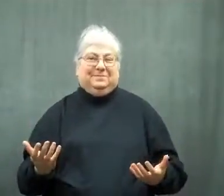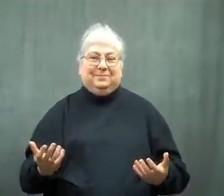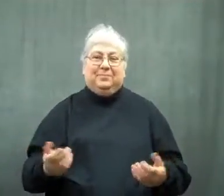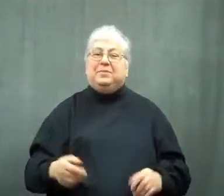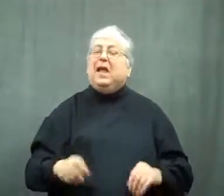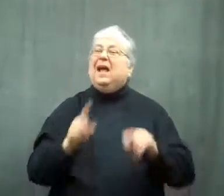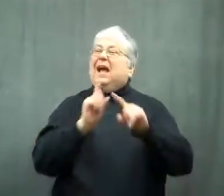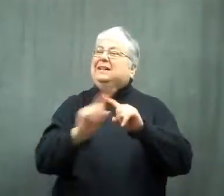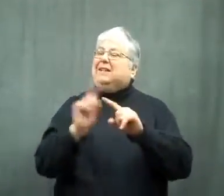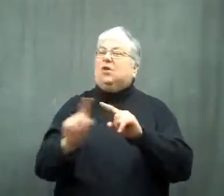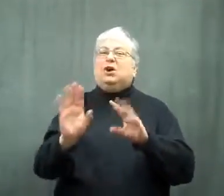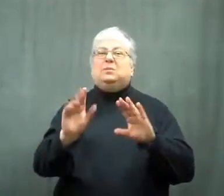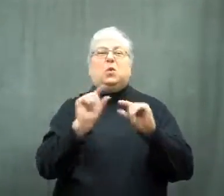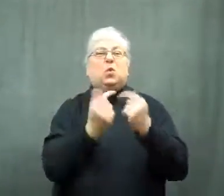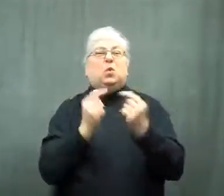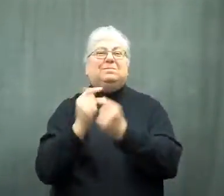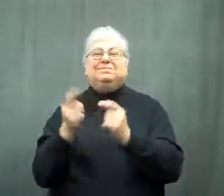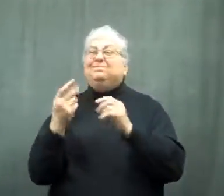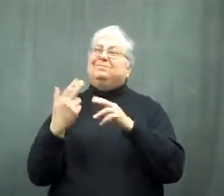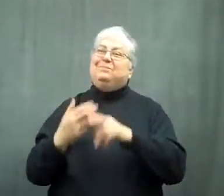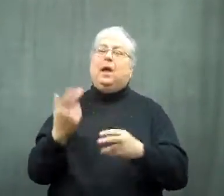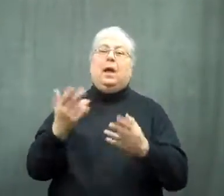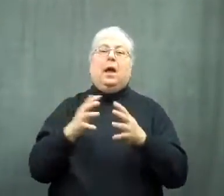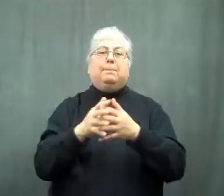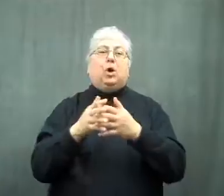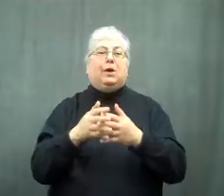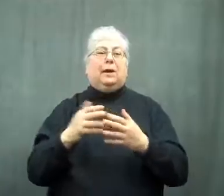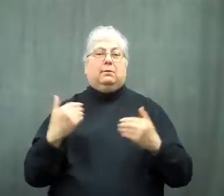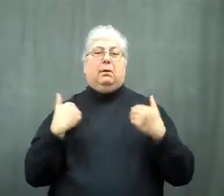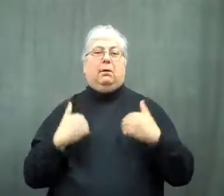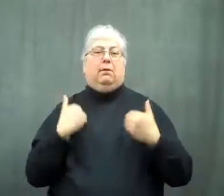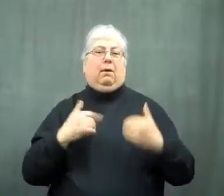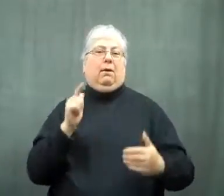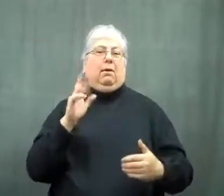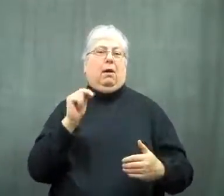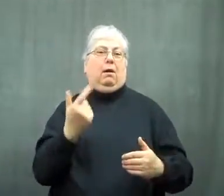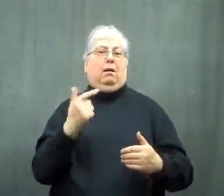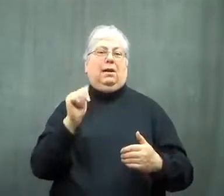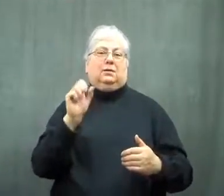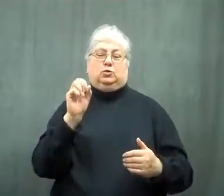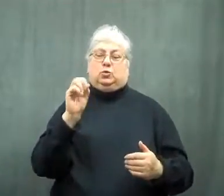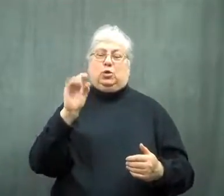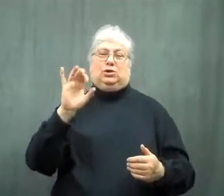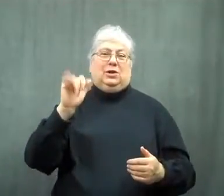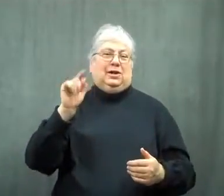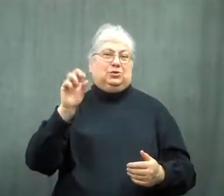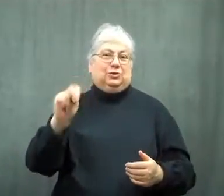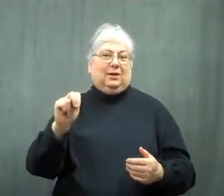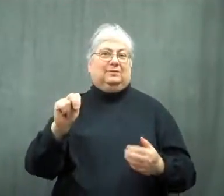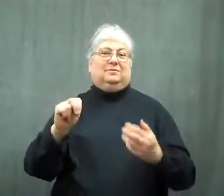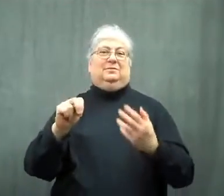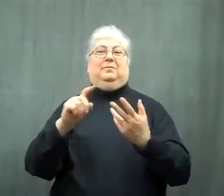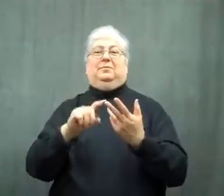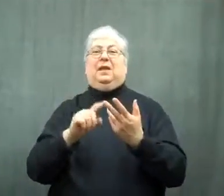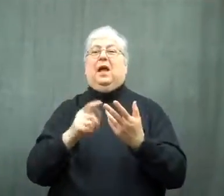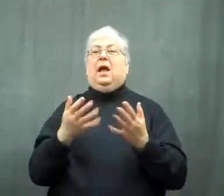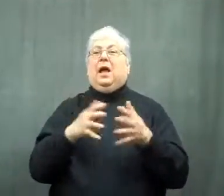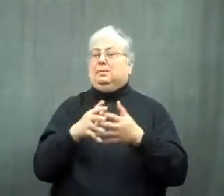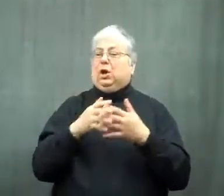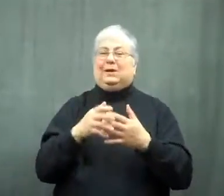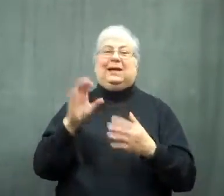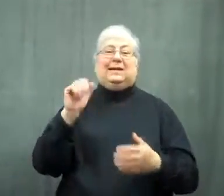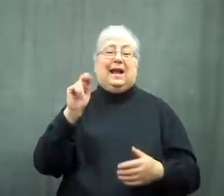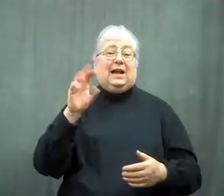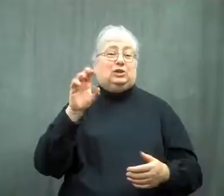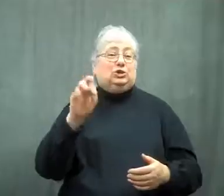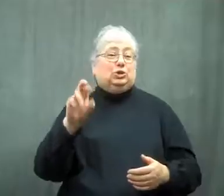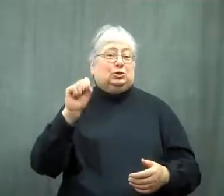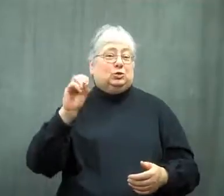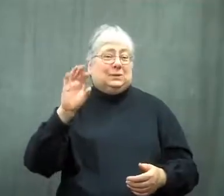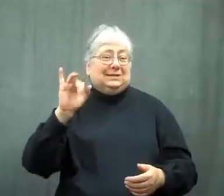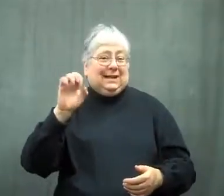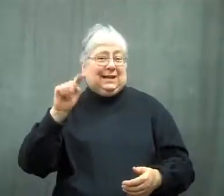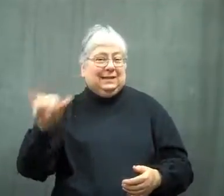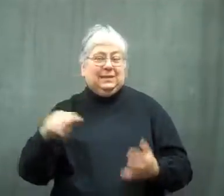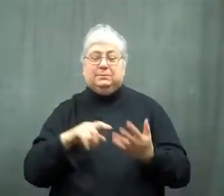Groups such as the American Lung Association, the American Cancer Society